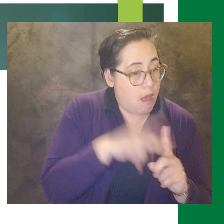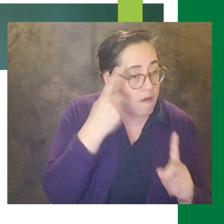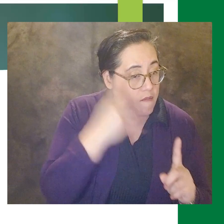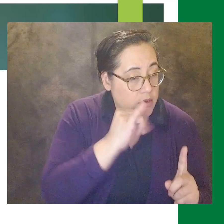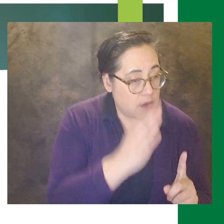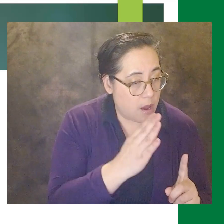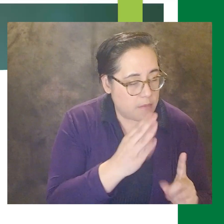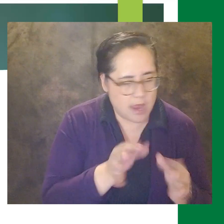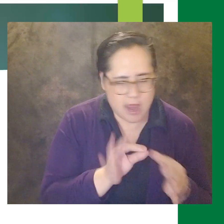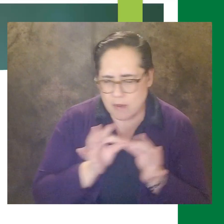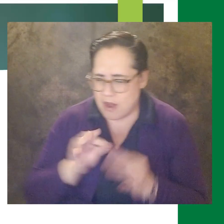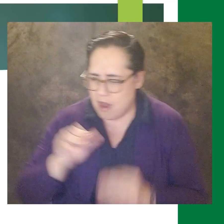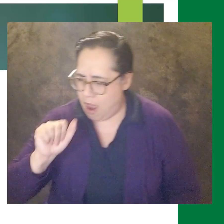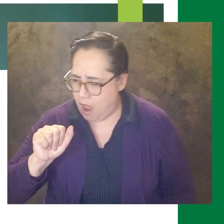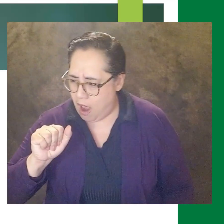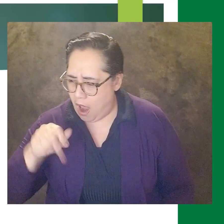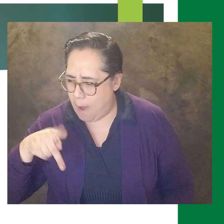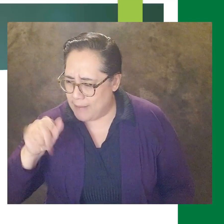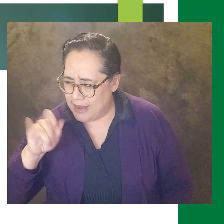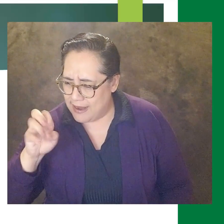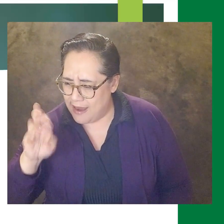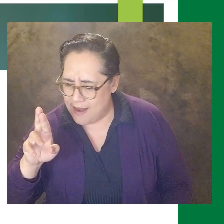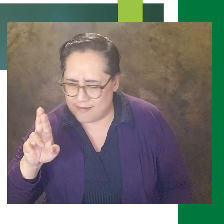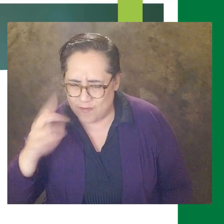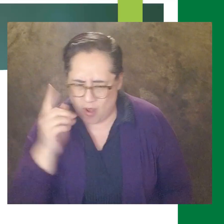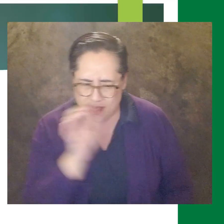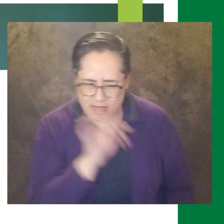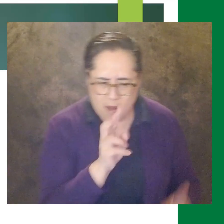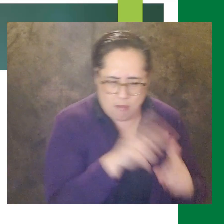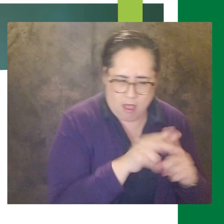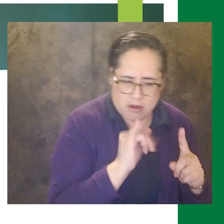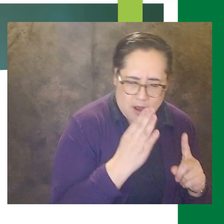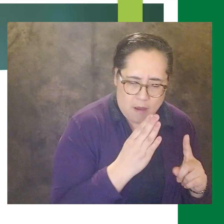the correct concept and the correct meaning of ...